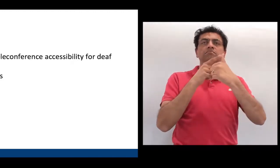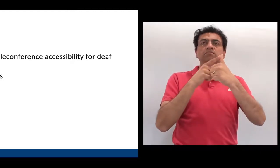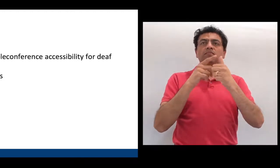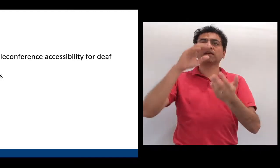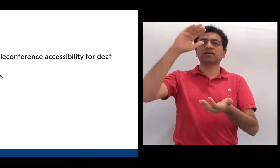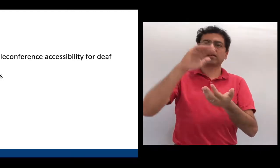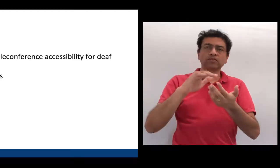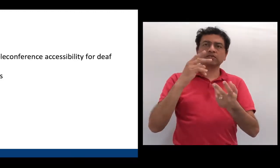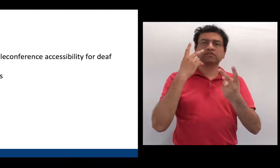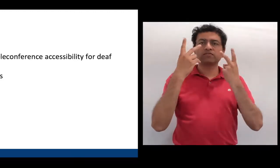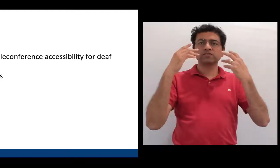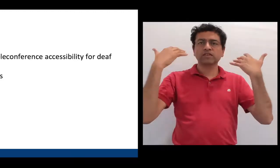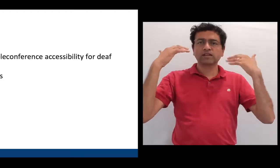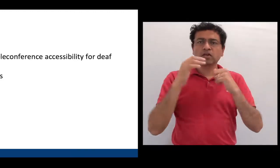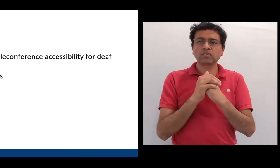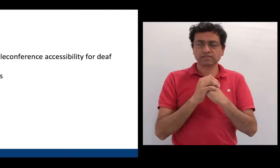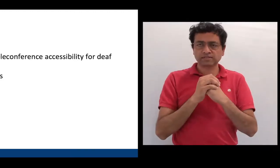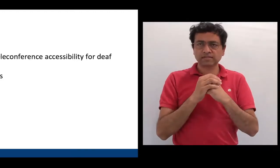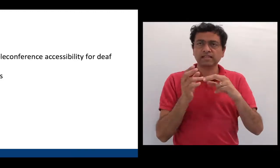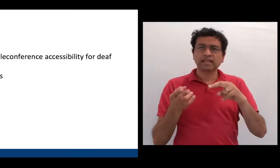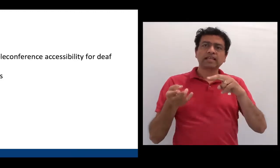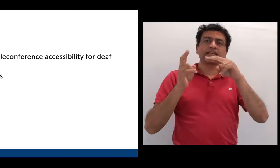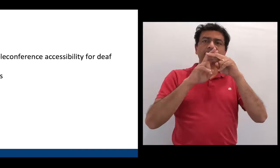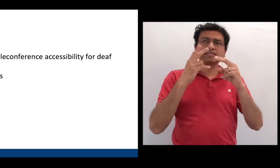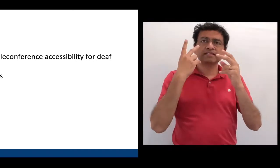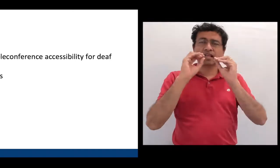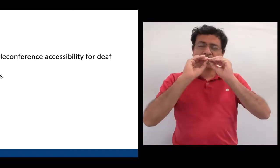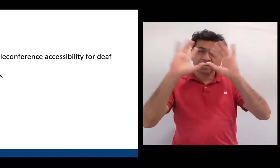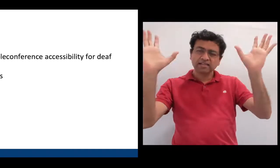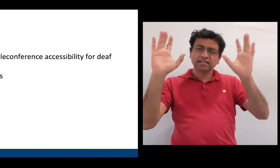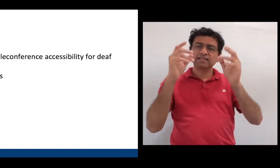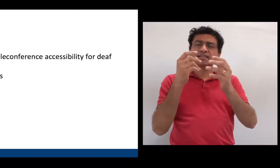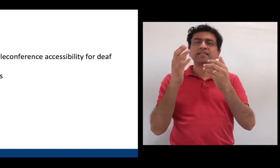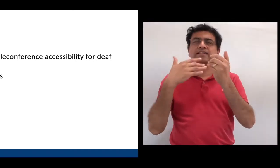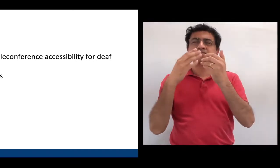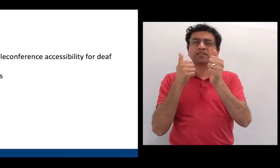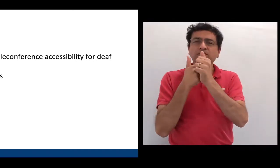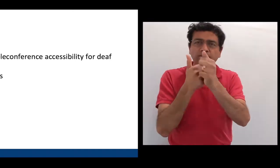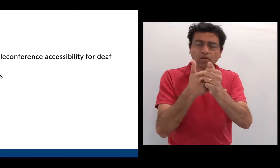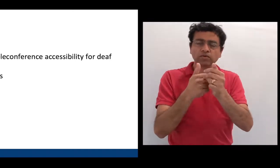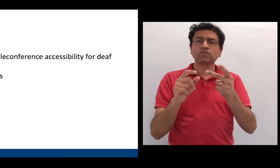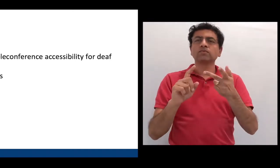Reduce visual noise, increase video clarity to make meetings easier to follow,